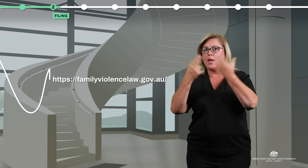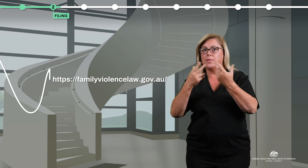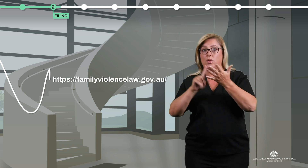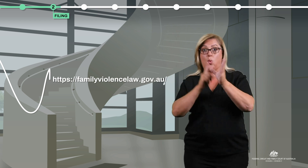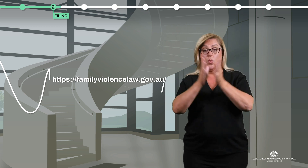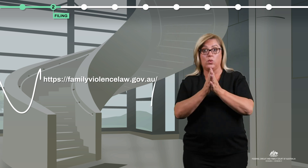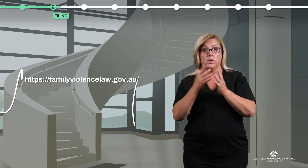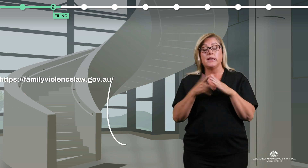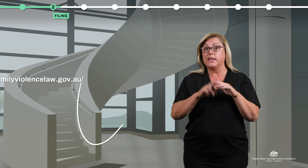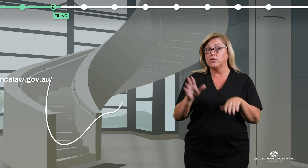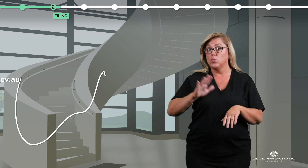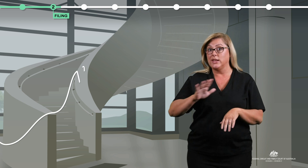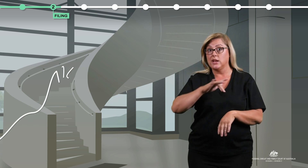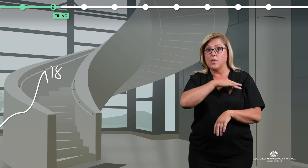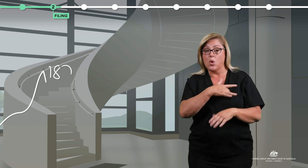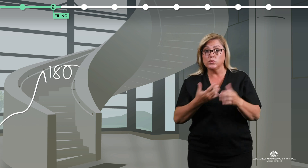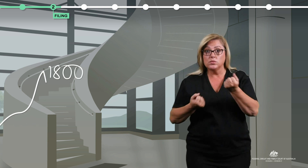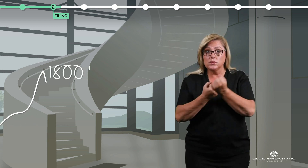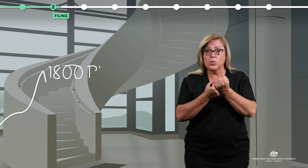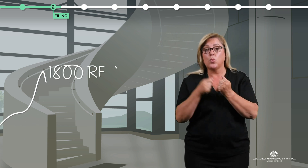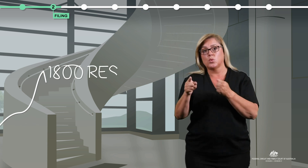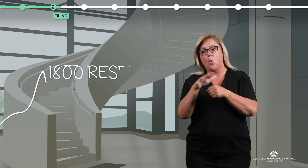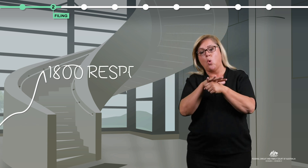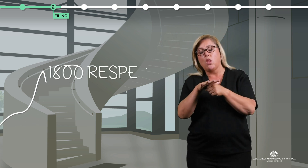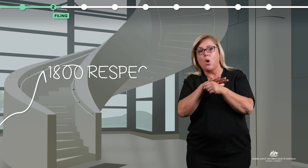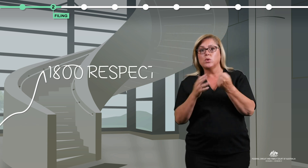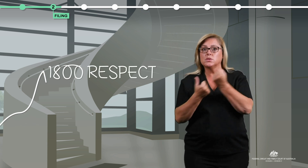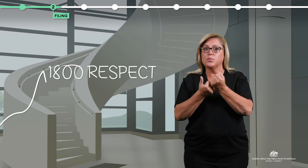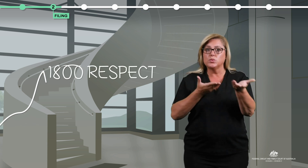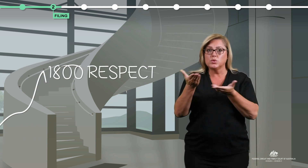If you need emotional support or want to find a local support service